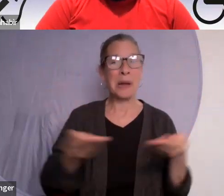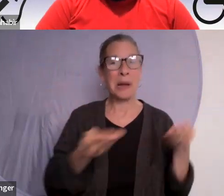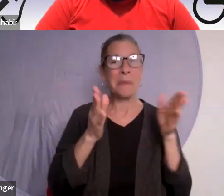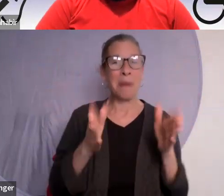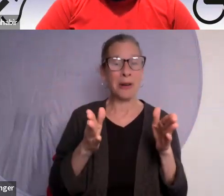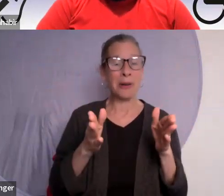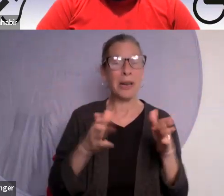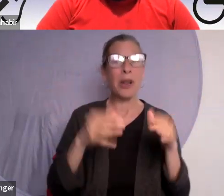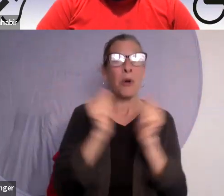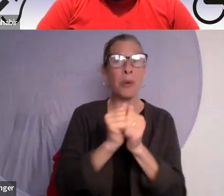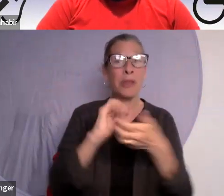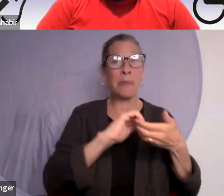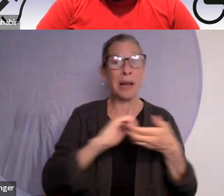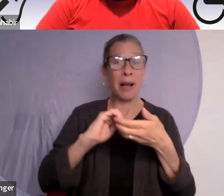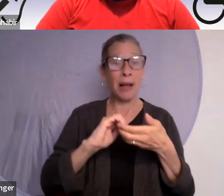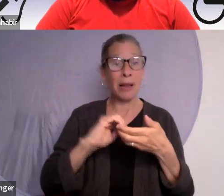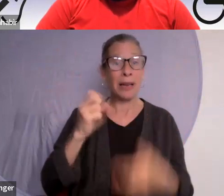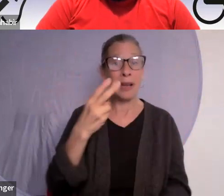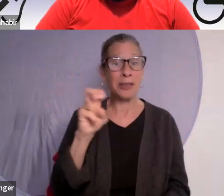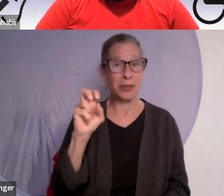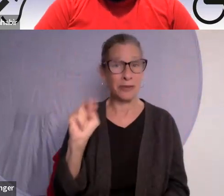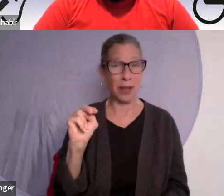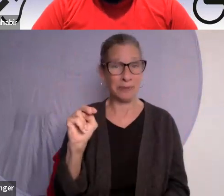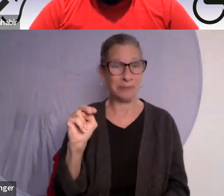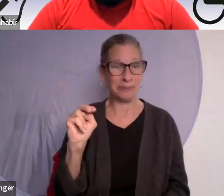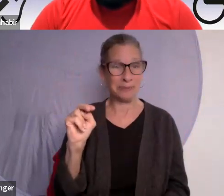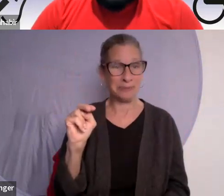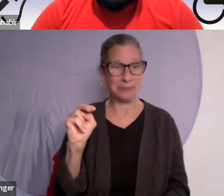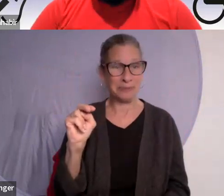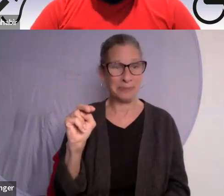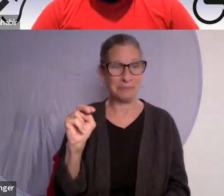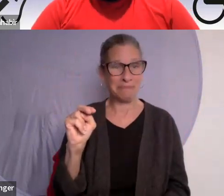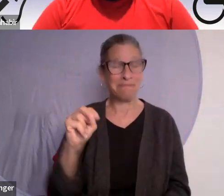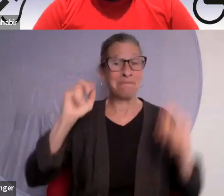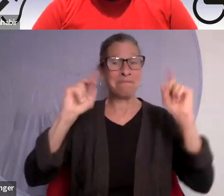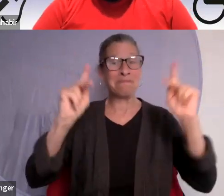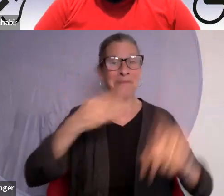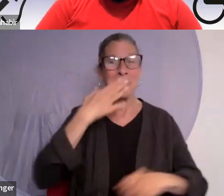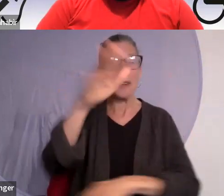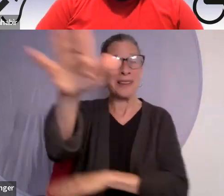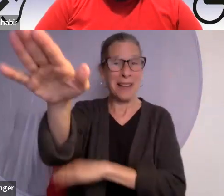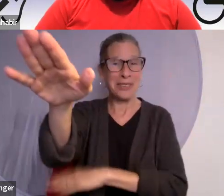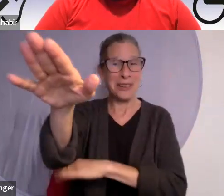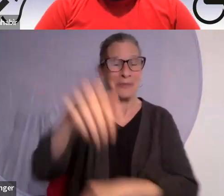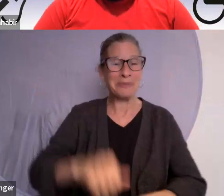with my colleague Shivan Mahabir. [Shivan Mahabir] All right, good afternoon, everyone. My name is Shivan